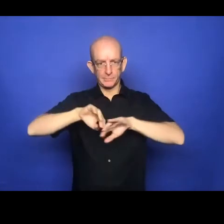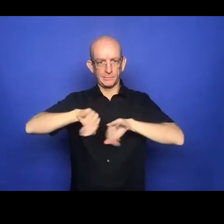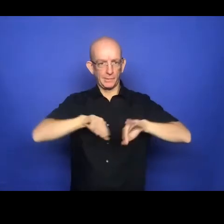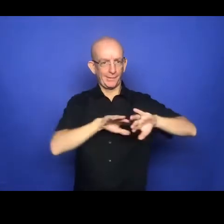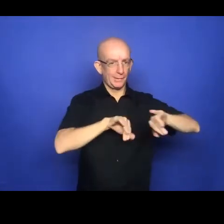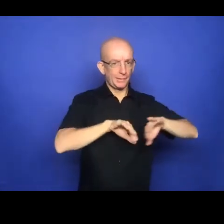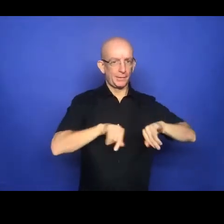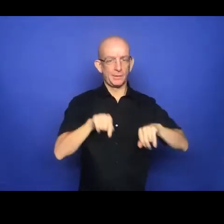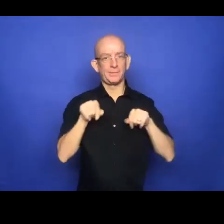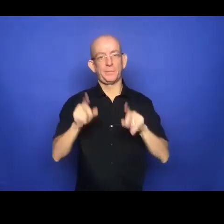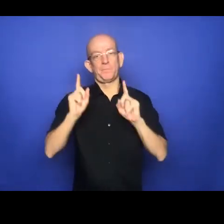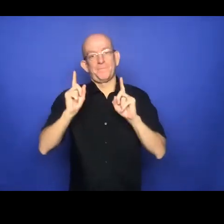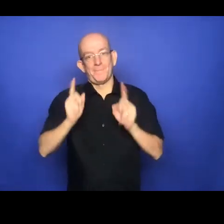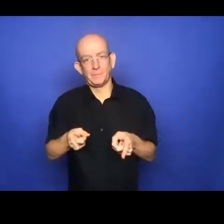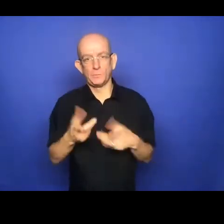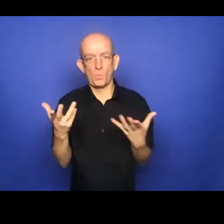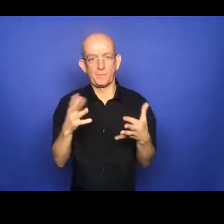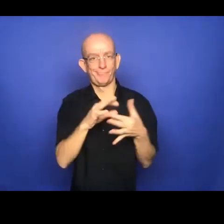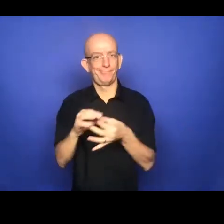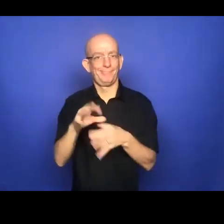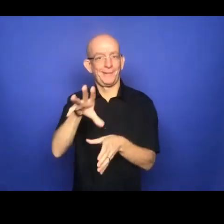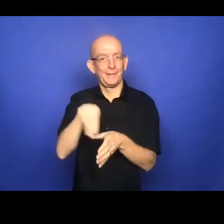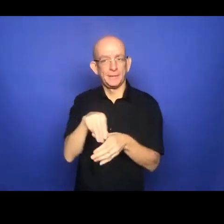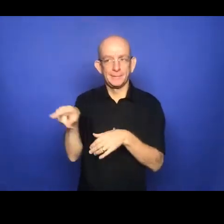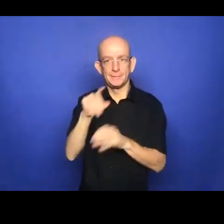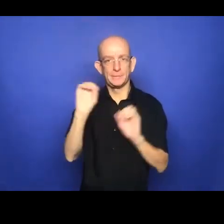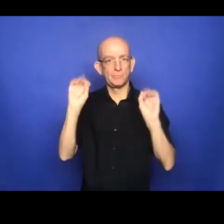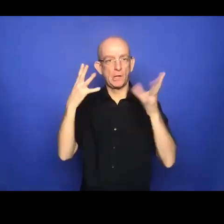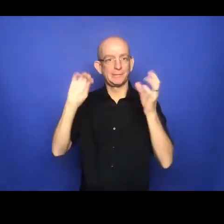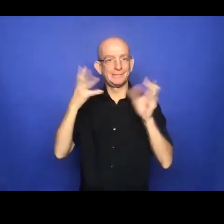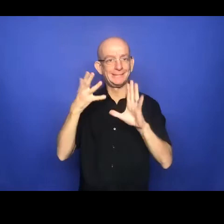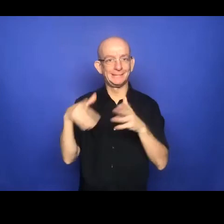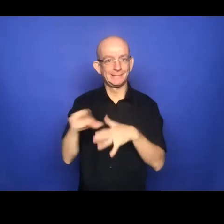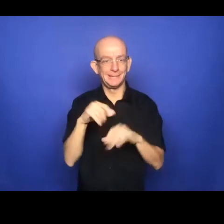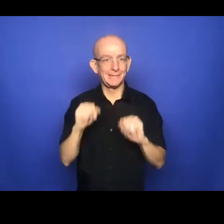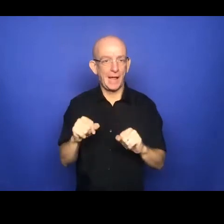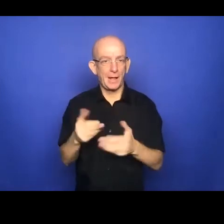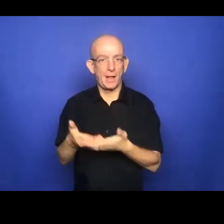response. On May 20th Super Cyclone Amphan passed through Bangladesh, leaving